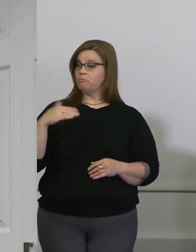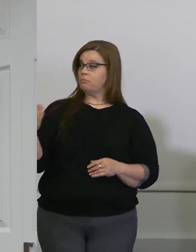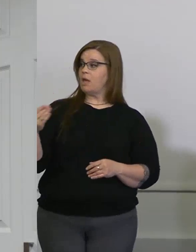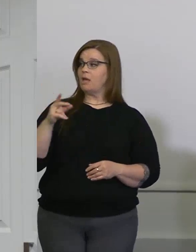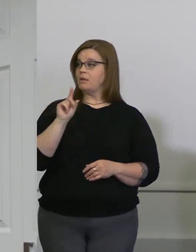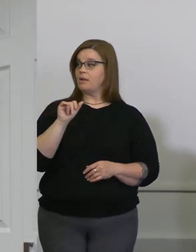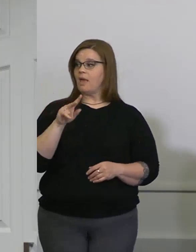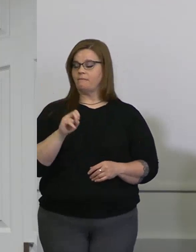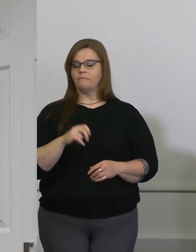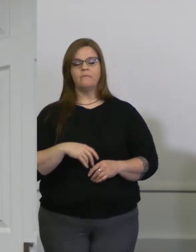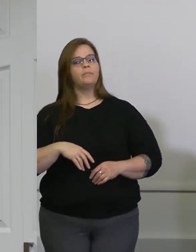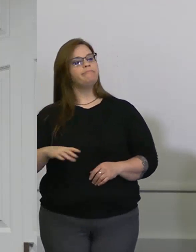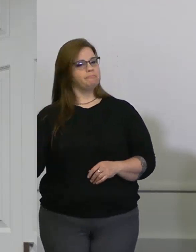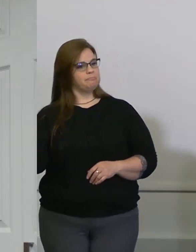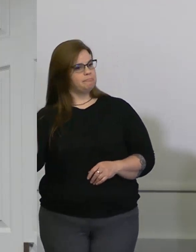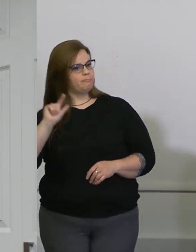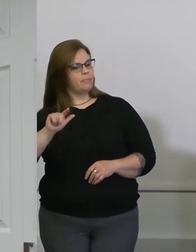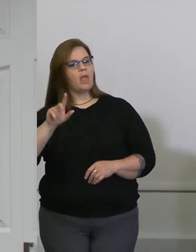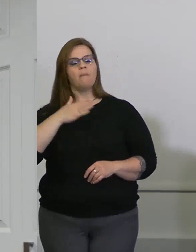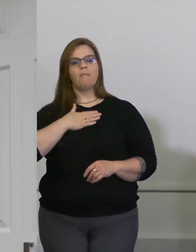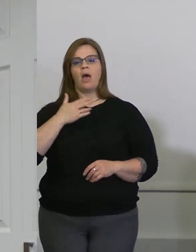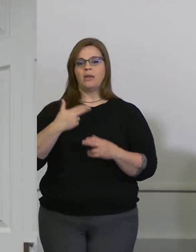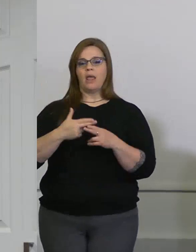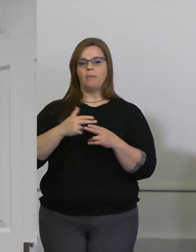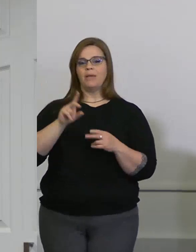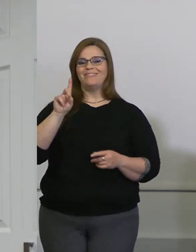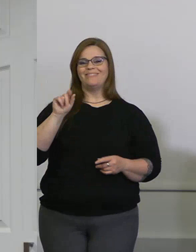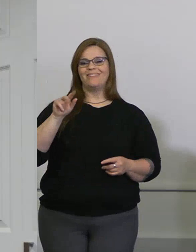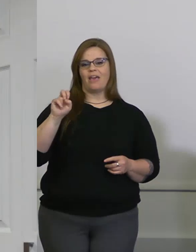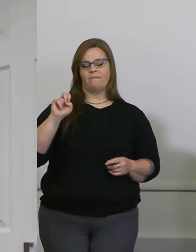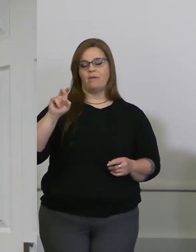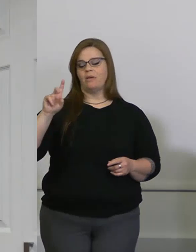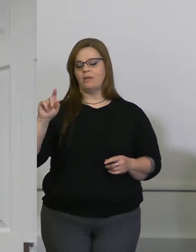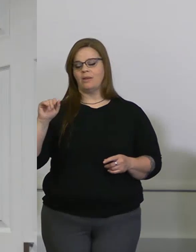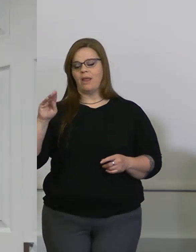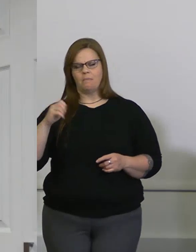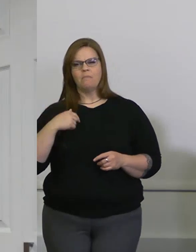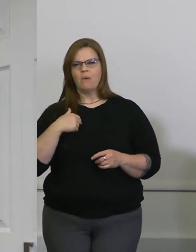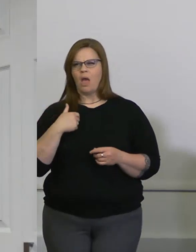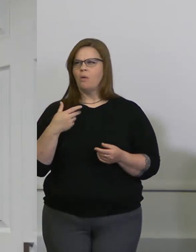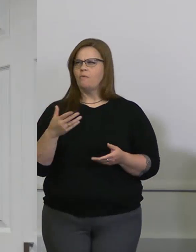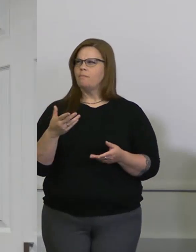So my name is Dave Dame, and I'll be at Microsoft probably